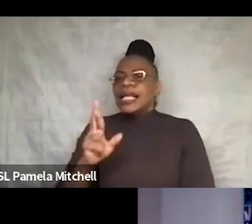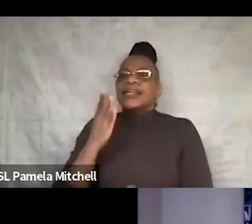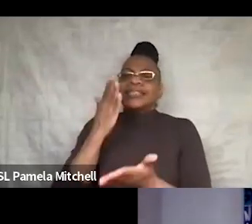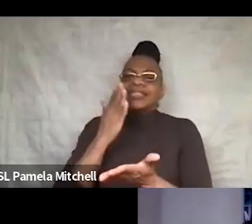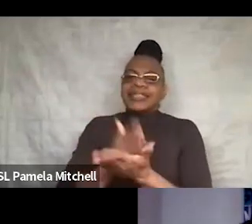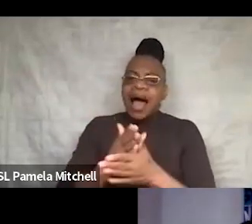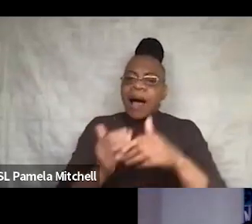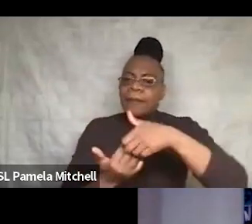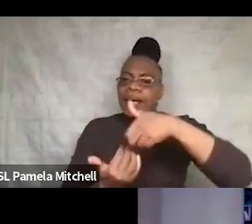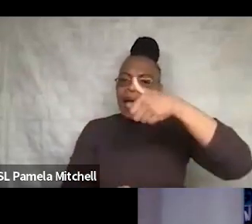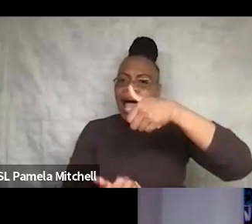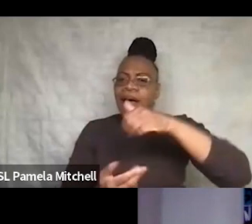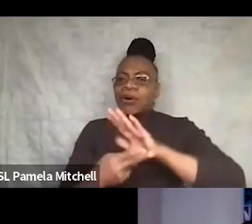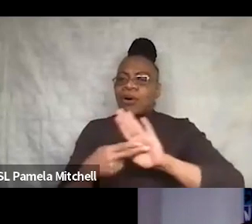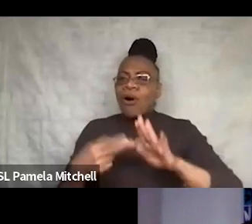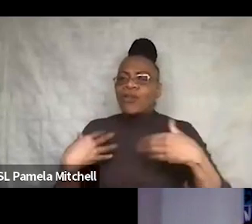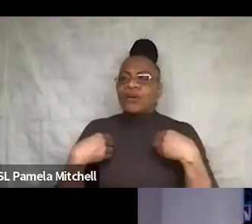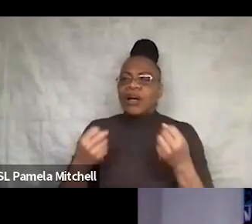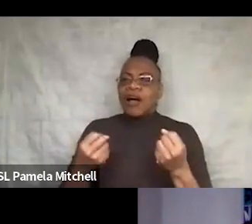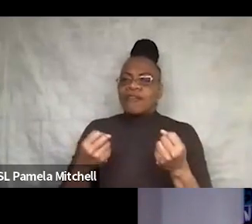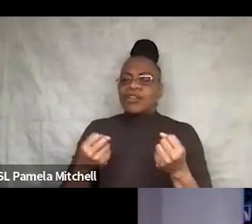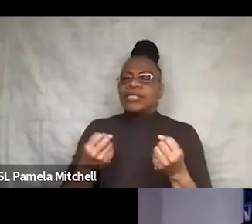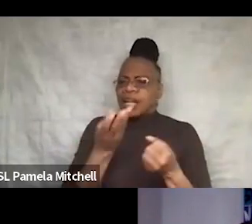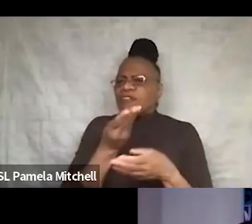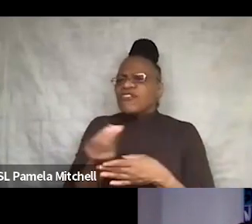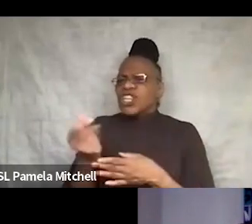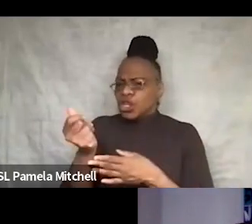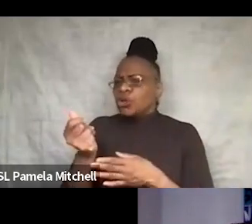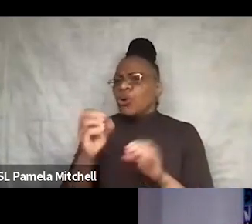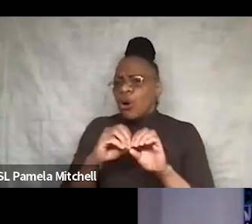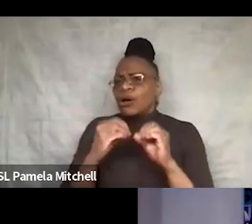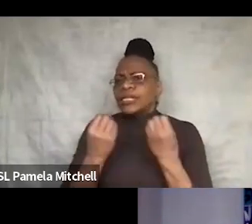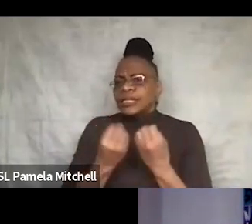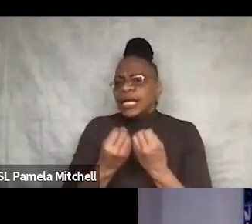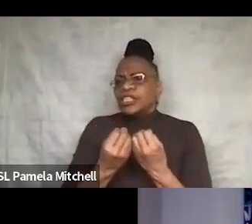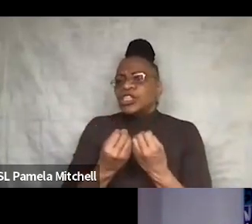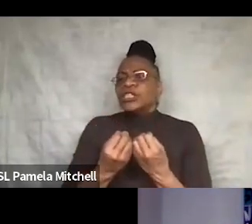similar to James' organization. And there's certain amount of housing dollars.